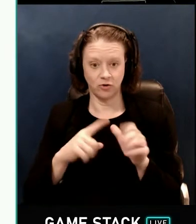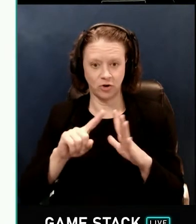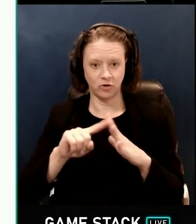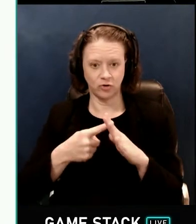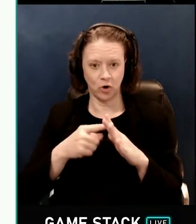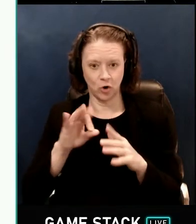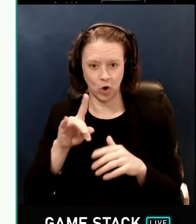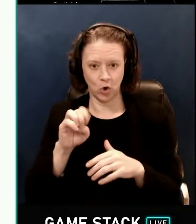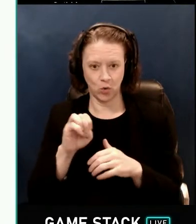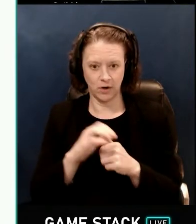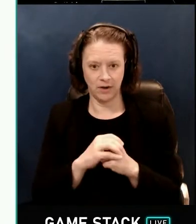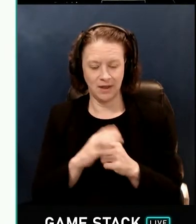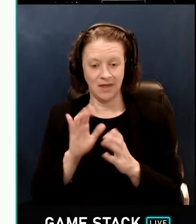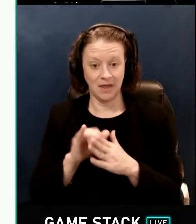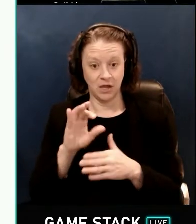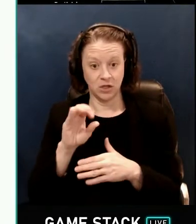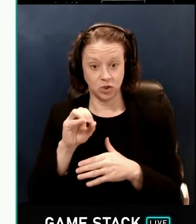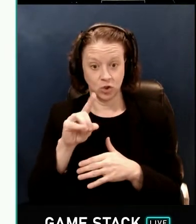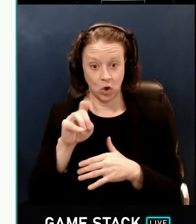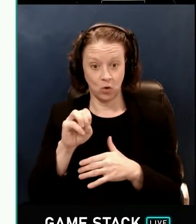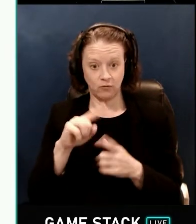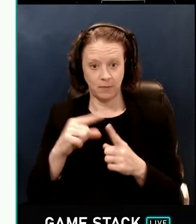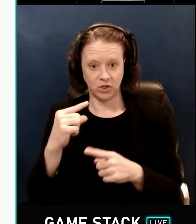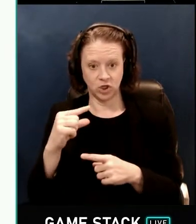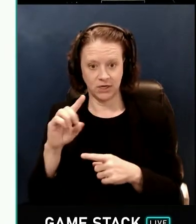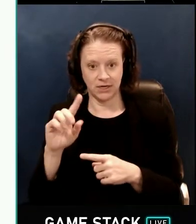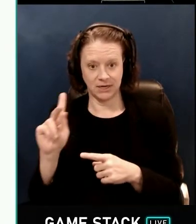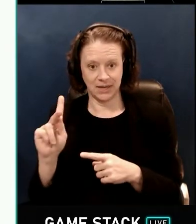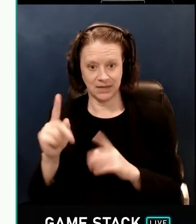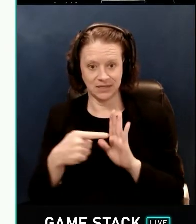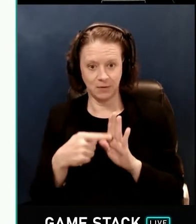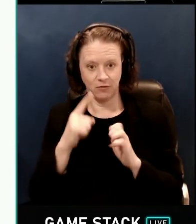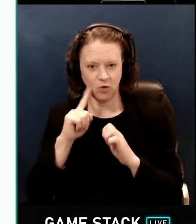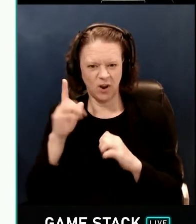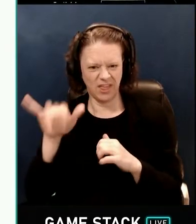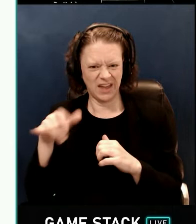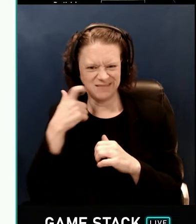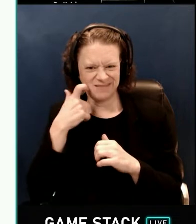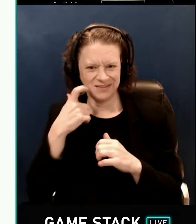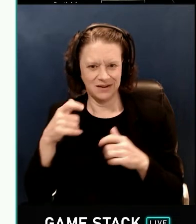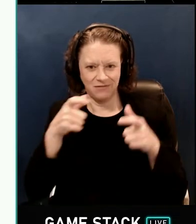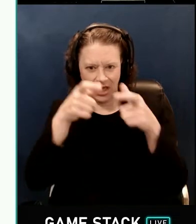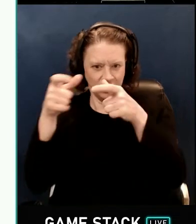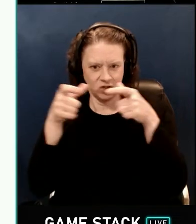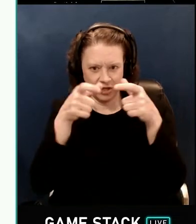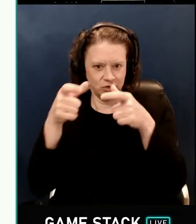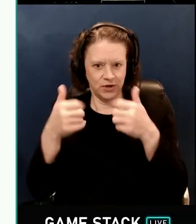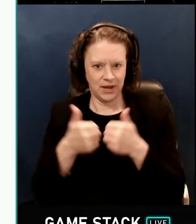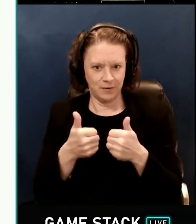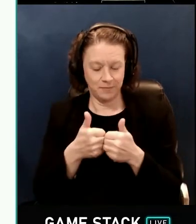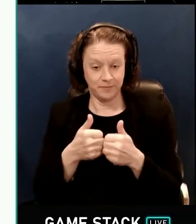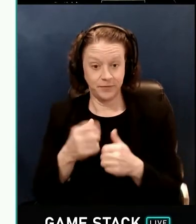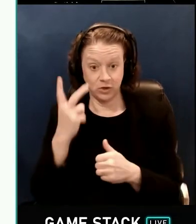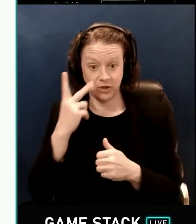This is code from the GDK sample for the Flying Saucer Game, and here you can see we're looping through the flying